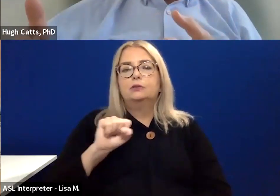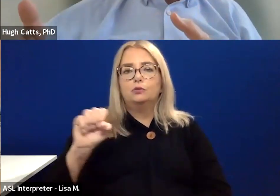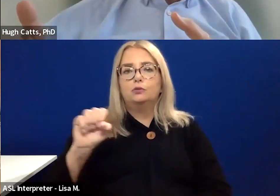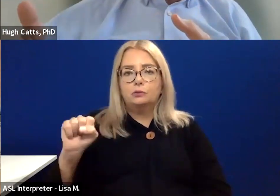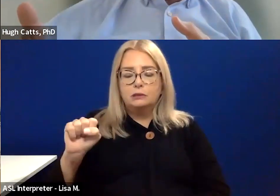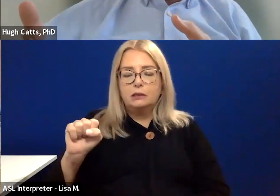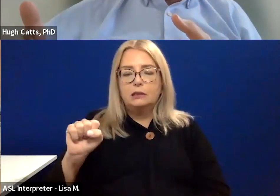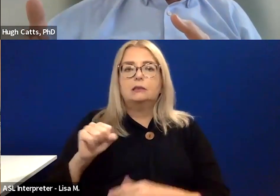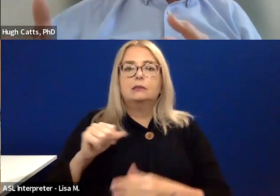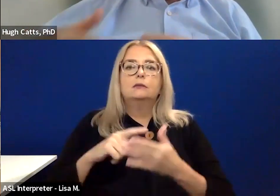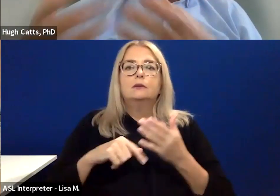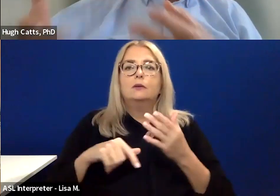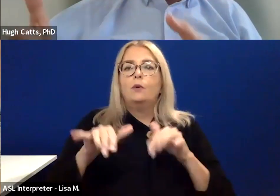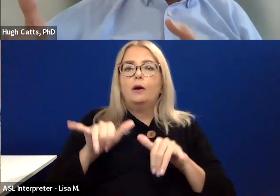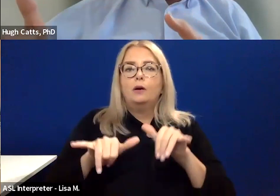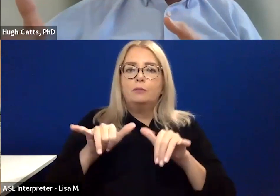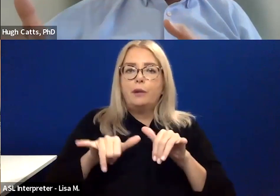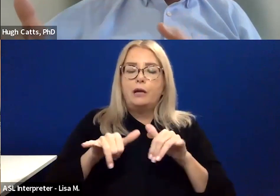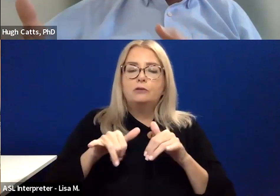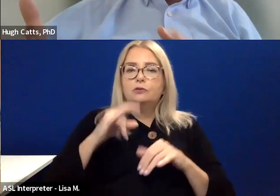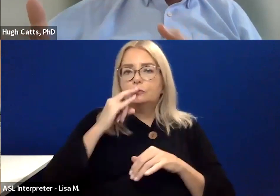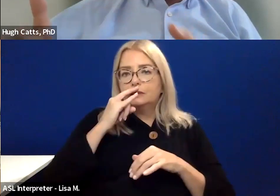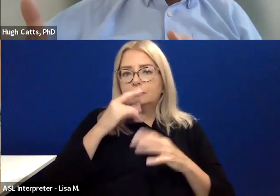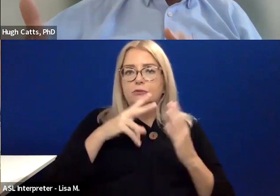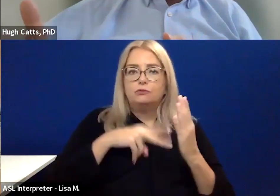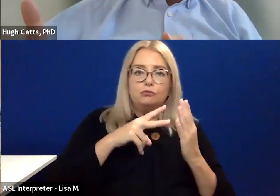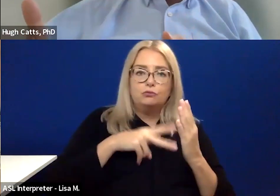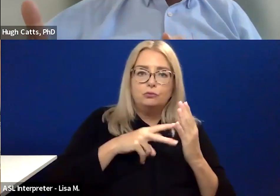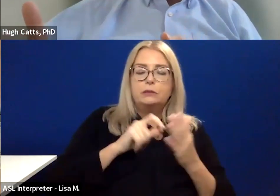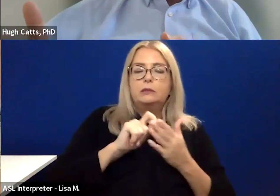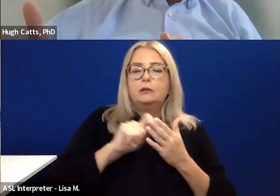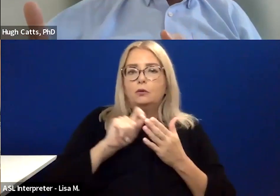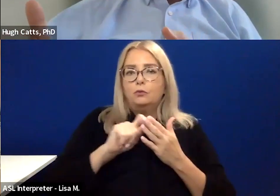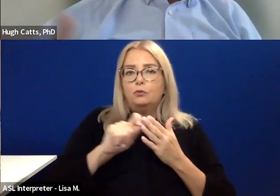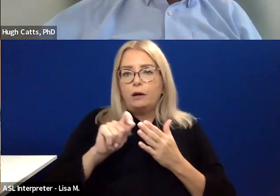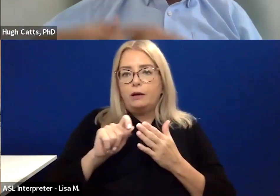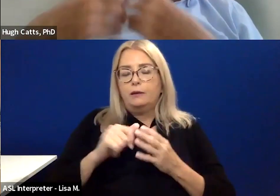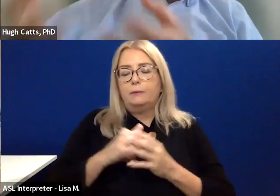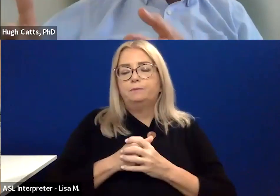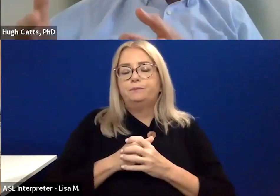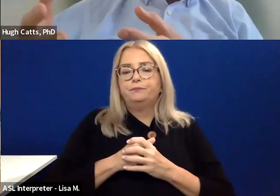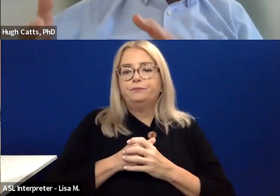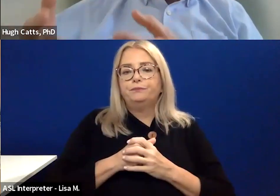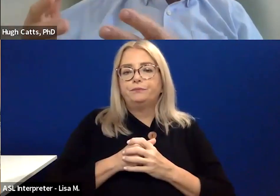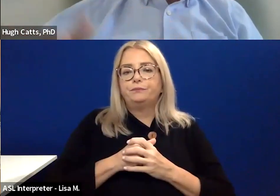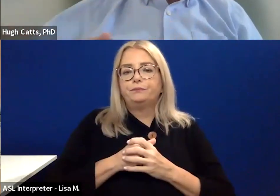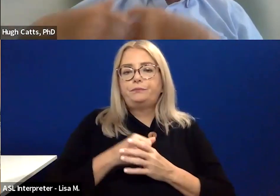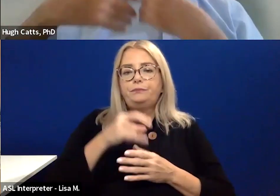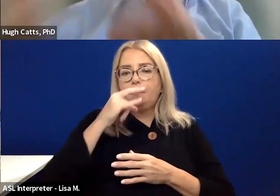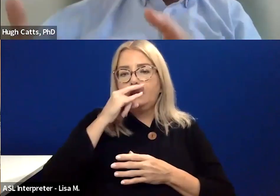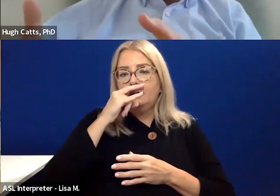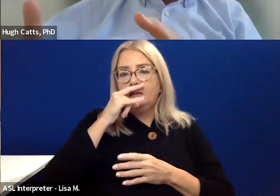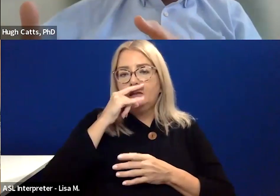they measure kids reading and con in in writings about so the kids are actually being taught the